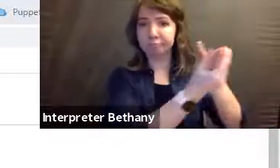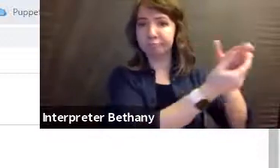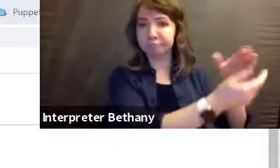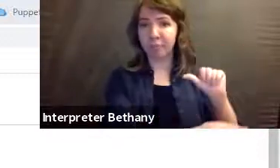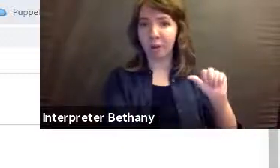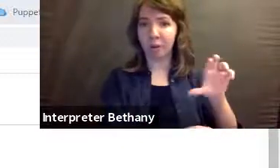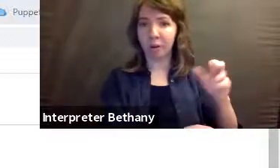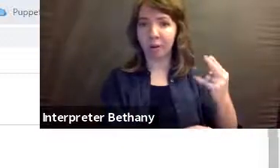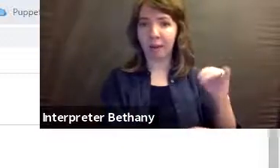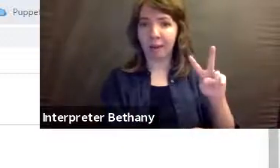Linda Kobashigawa: Yeah.